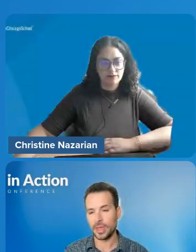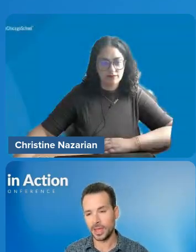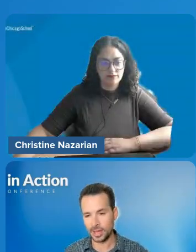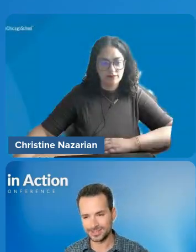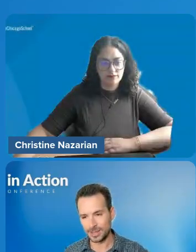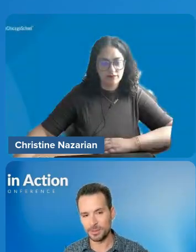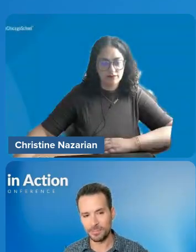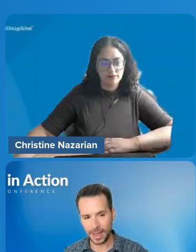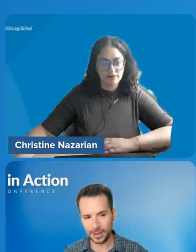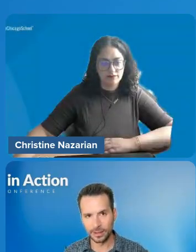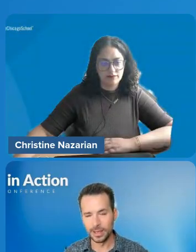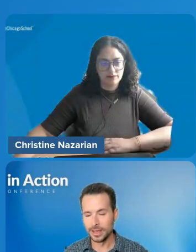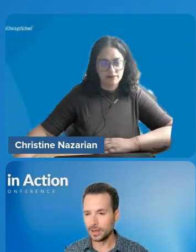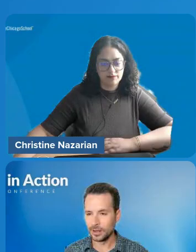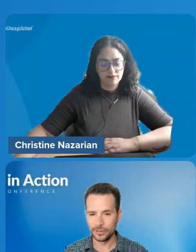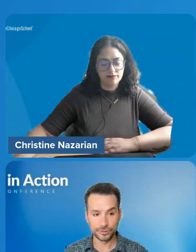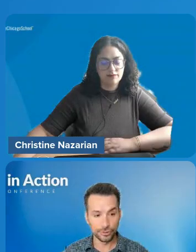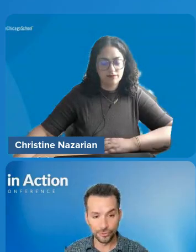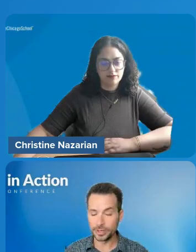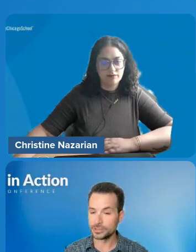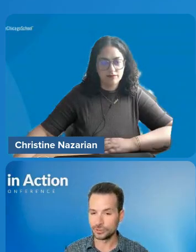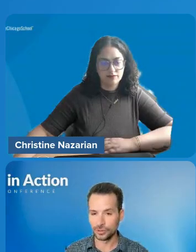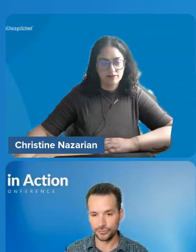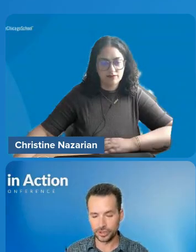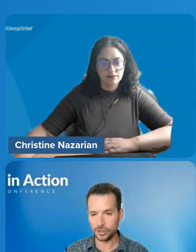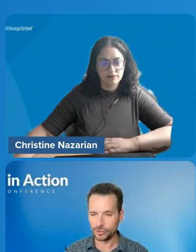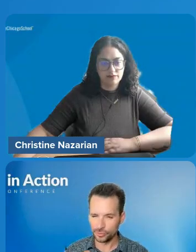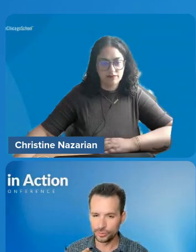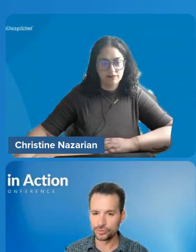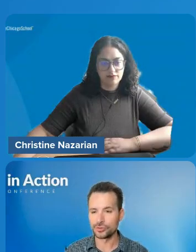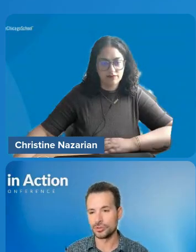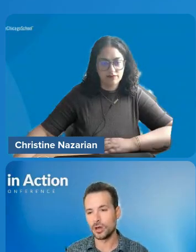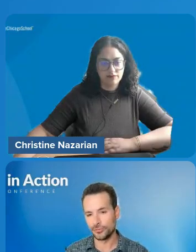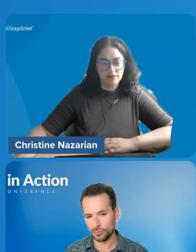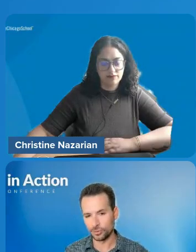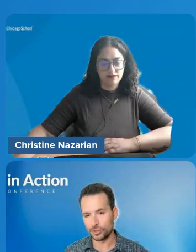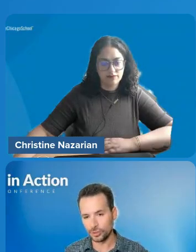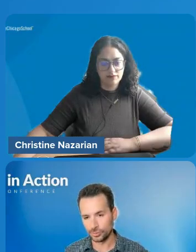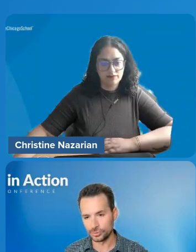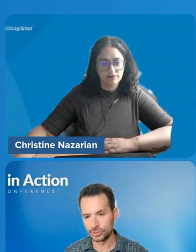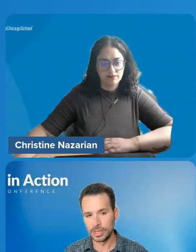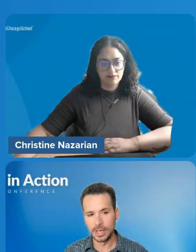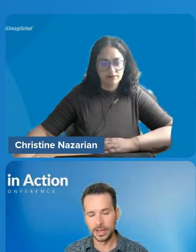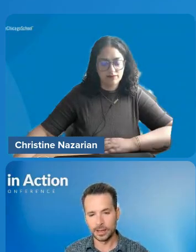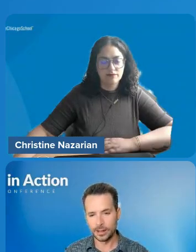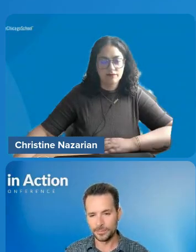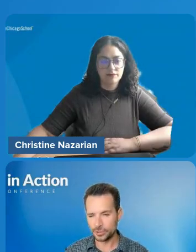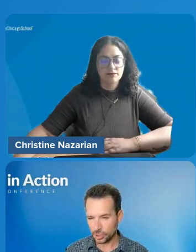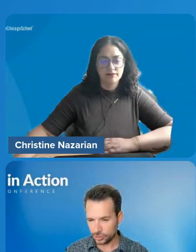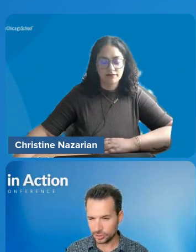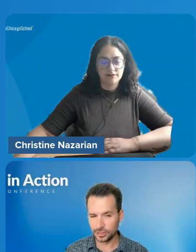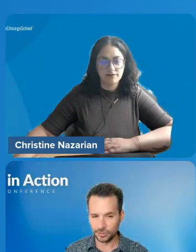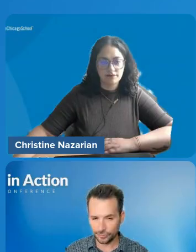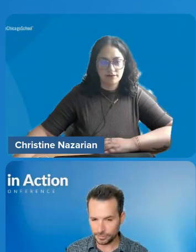AI is typing back. There's no voice, there's no video, and you lose those nonverbal cues. That structured clinical feedback I